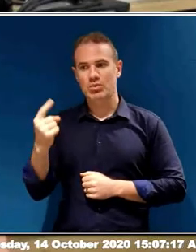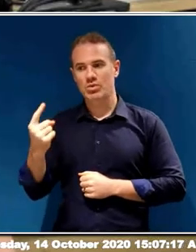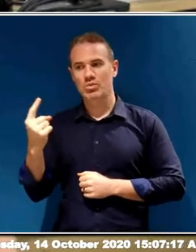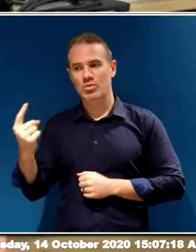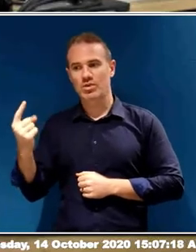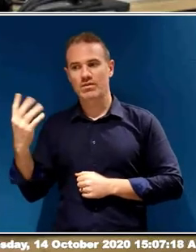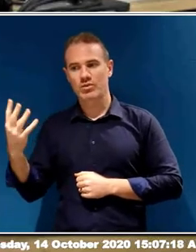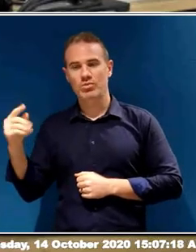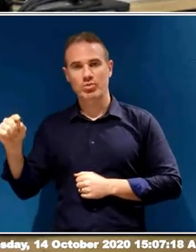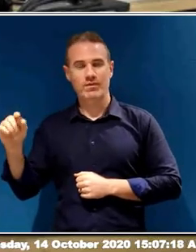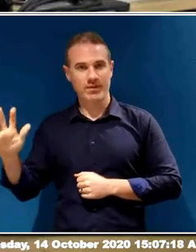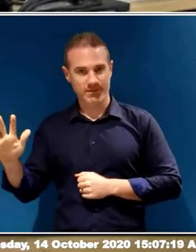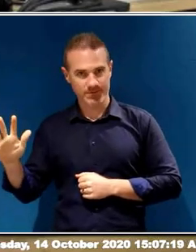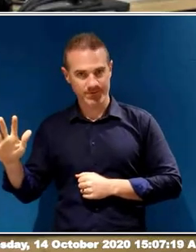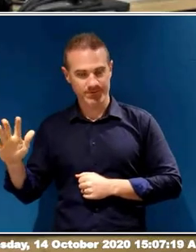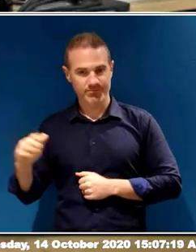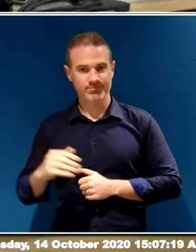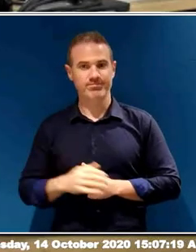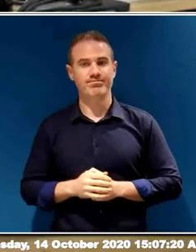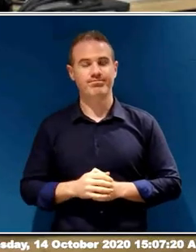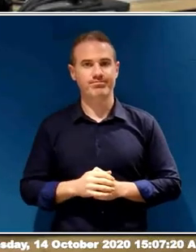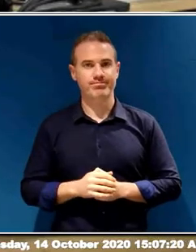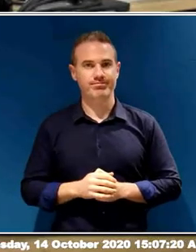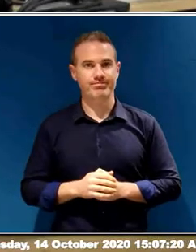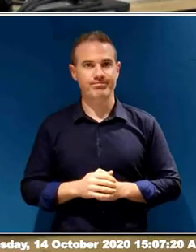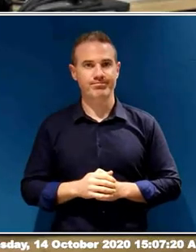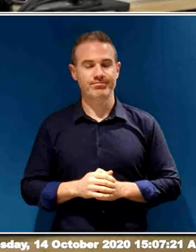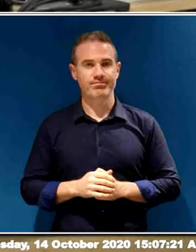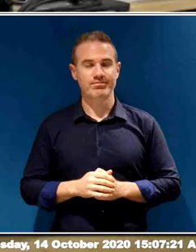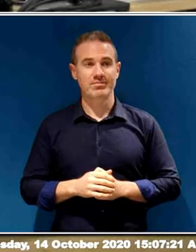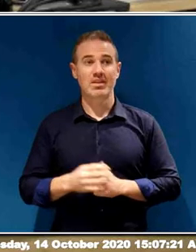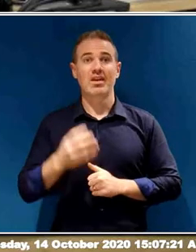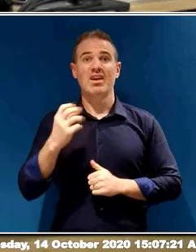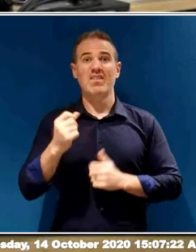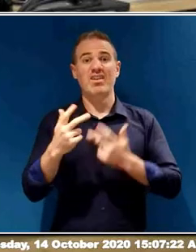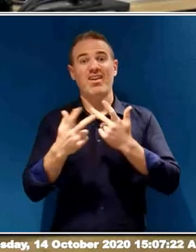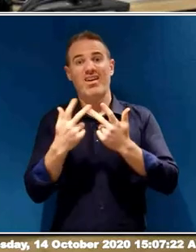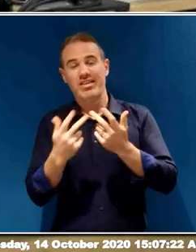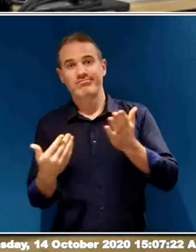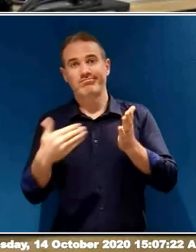There is additional material which is included in Tender Bundle Part D, Volume